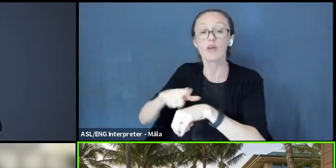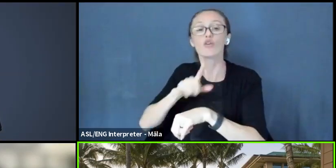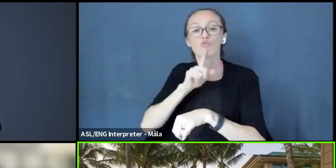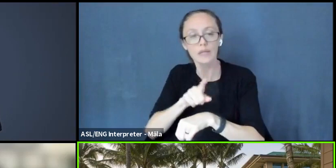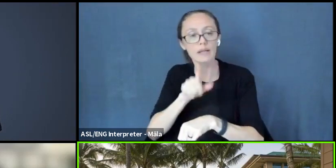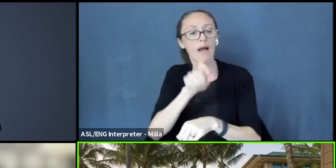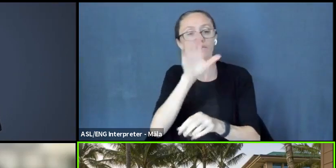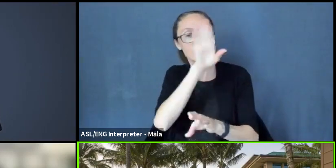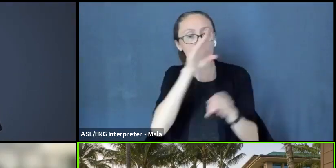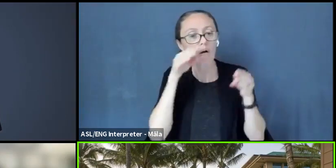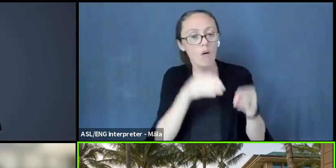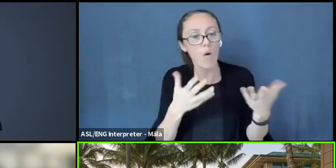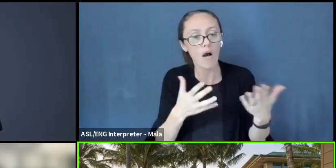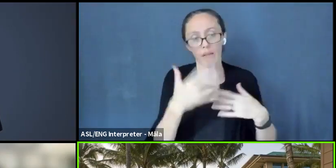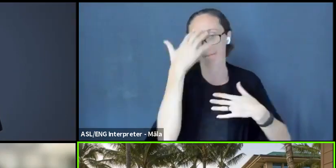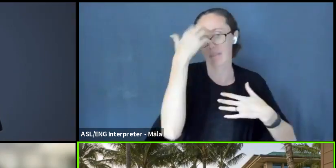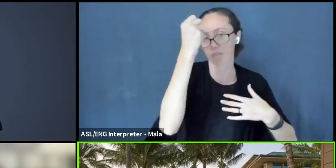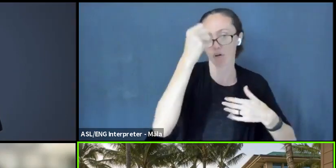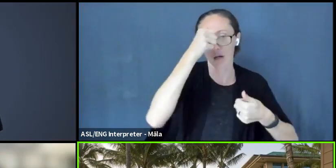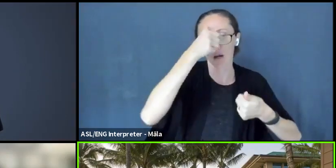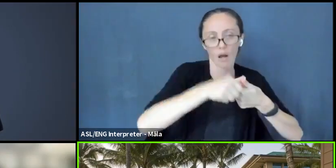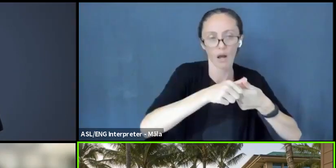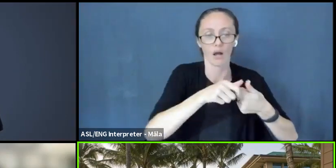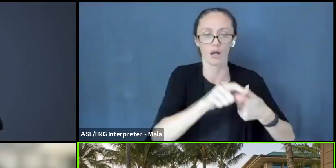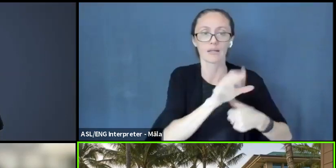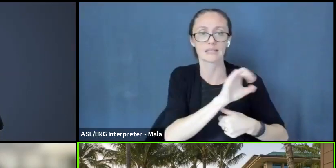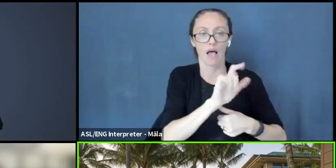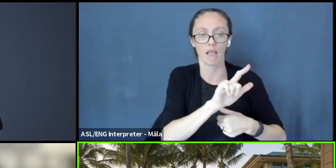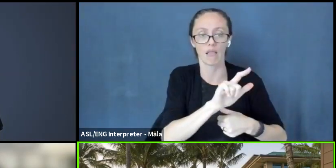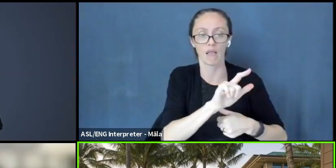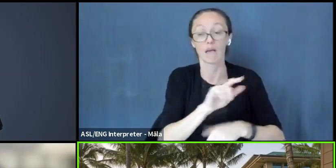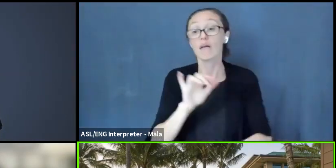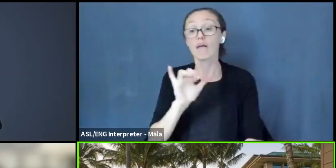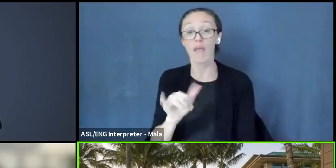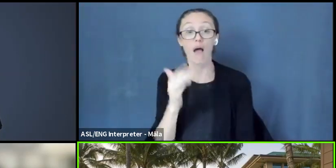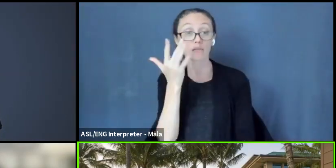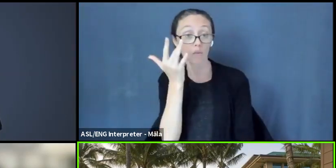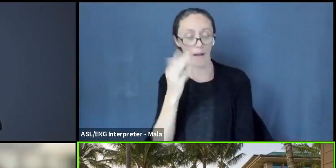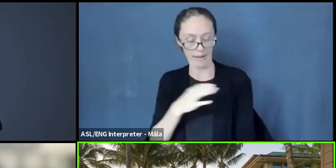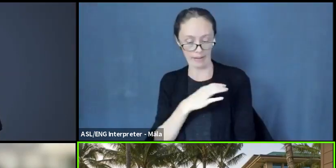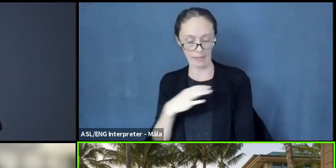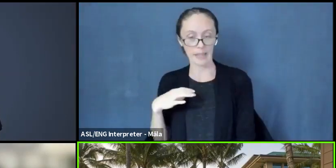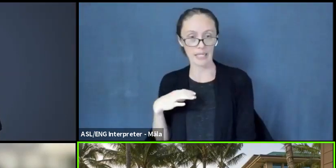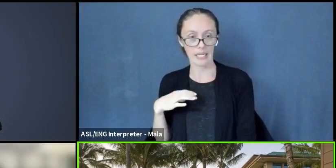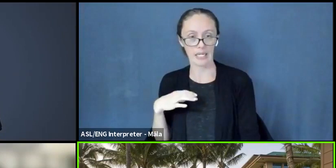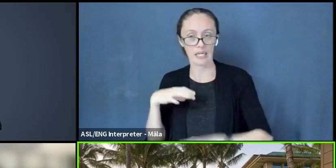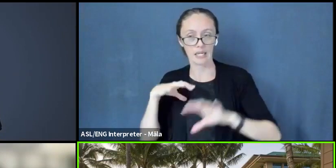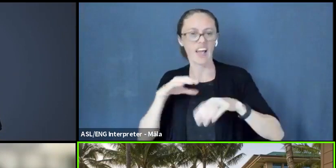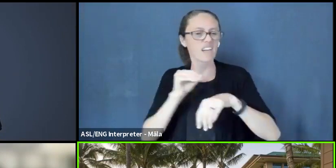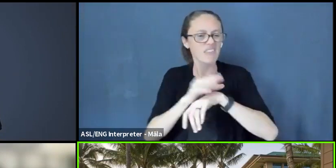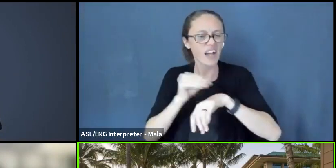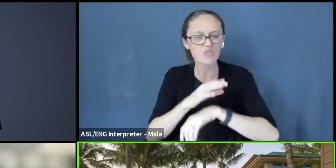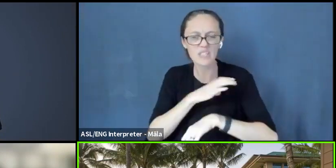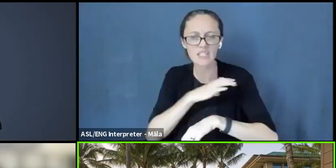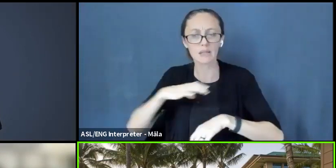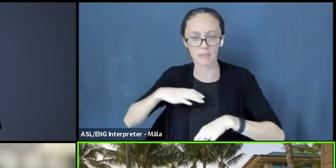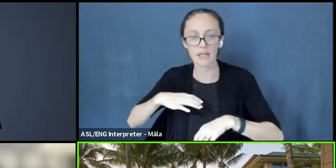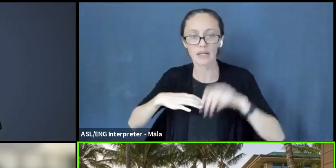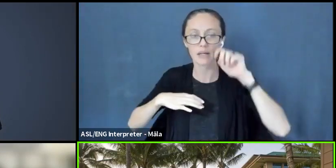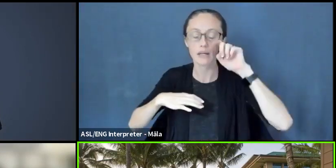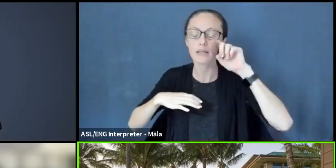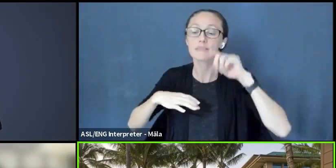So that's why the recommendation from the committee advisory committee, immunization